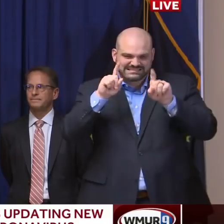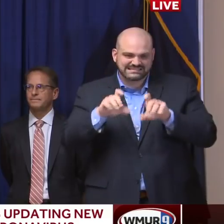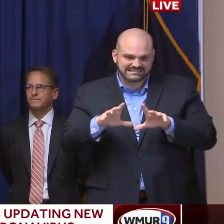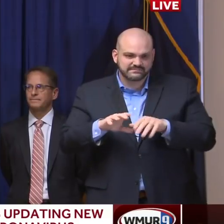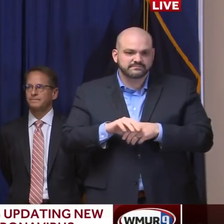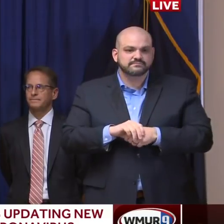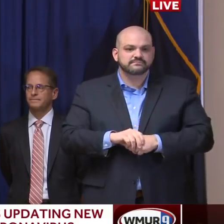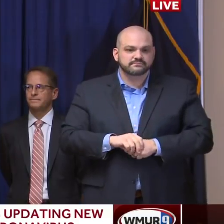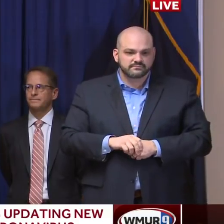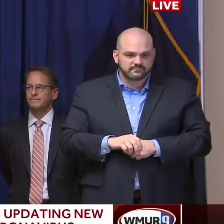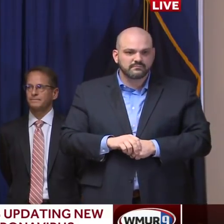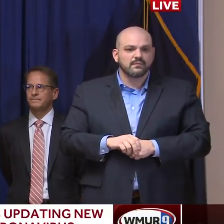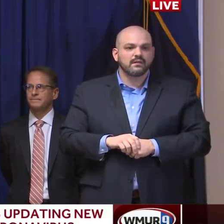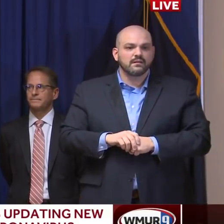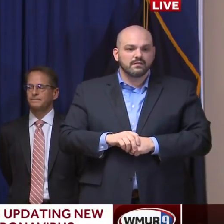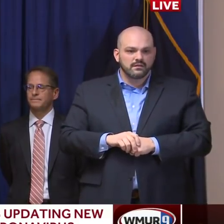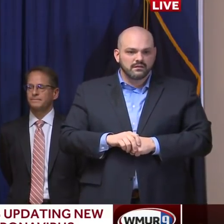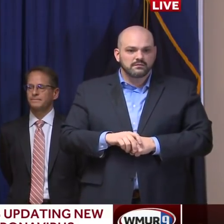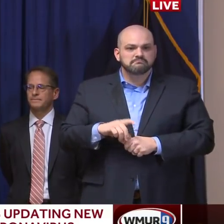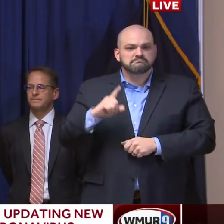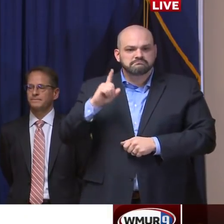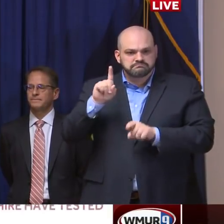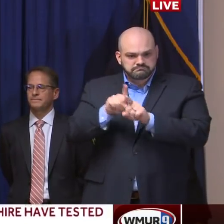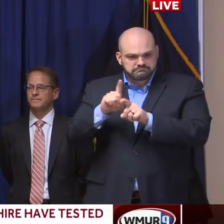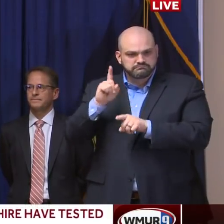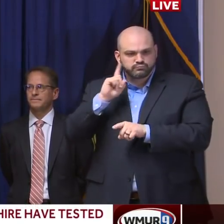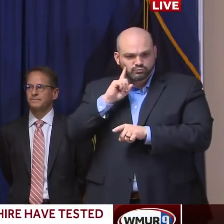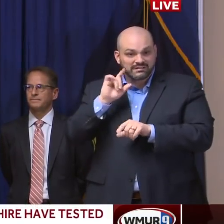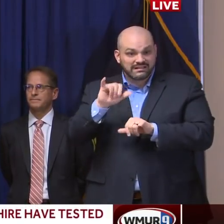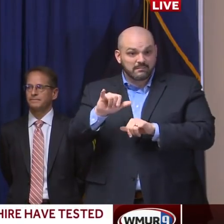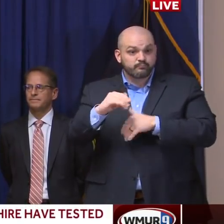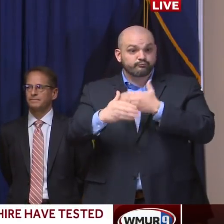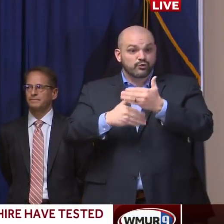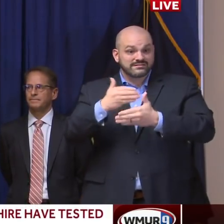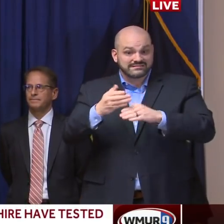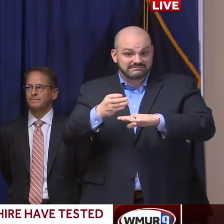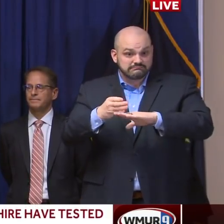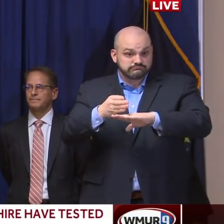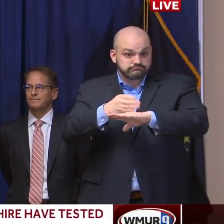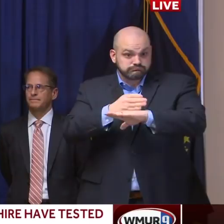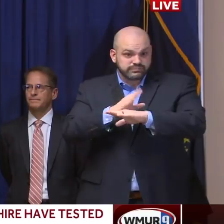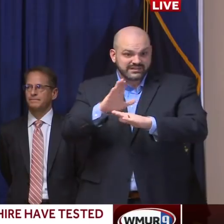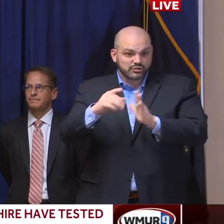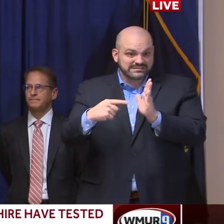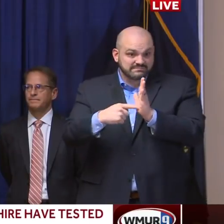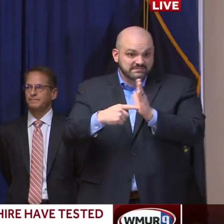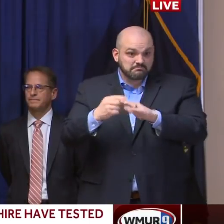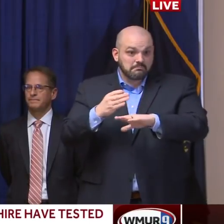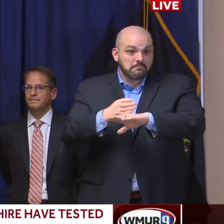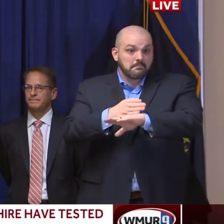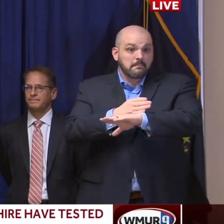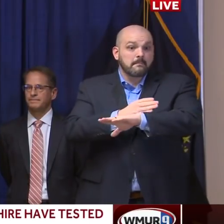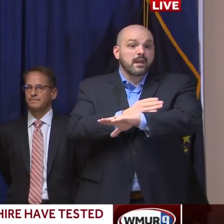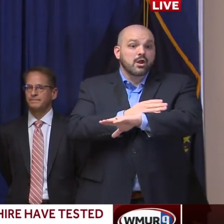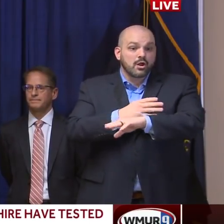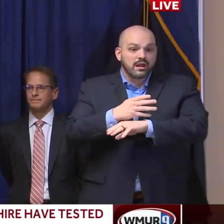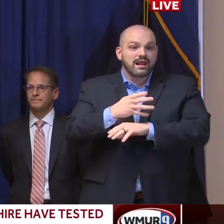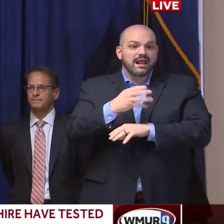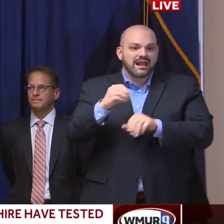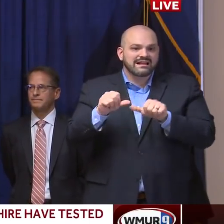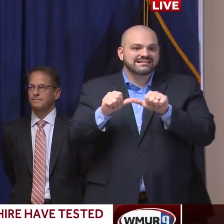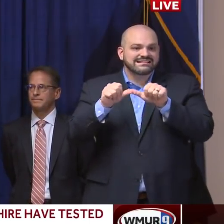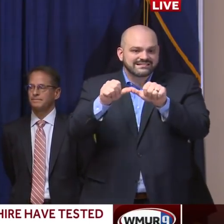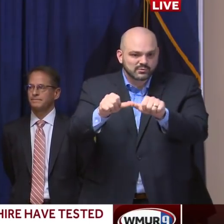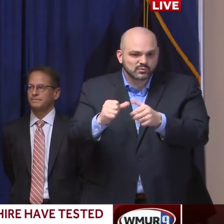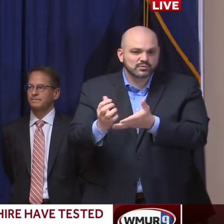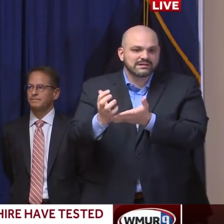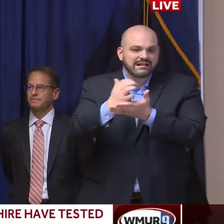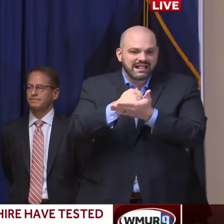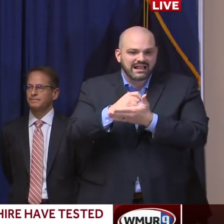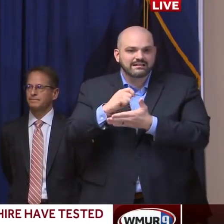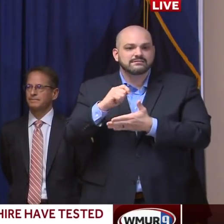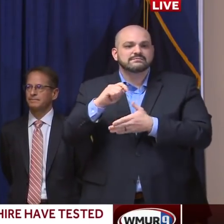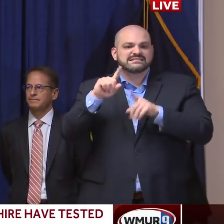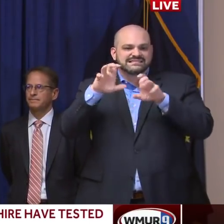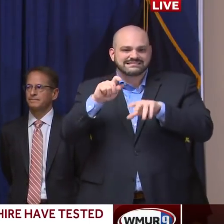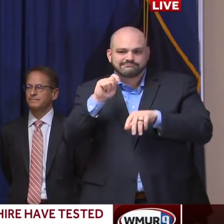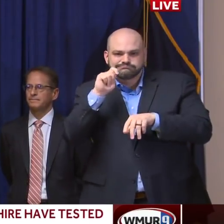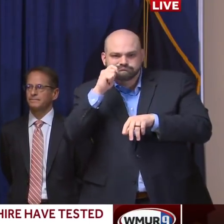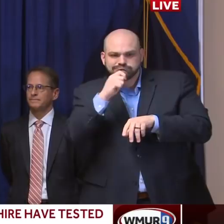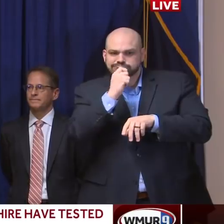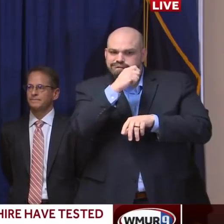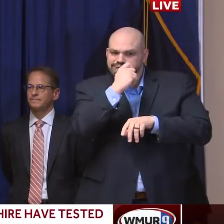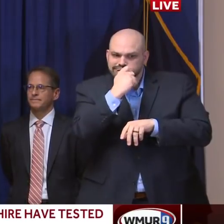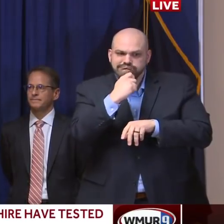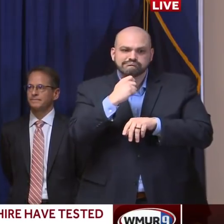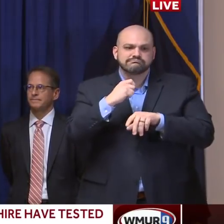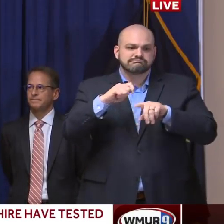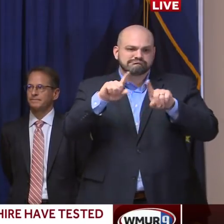WHAT WE HAVE SEEN AND HEARD FROM THE CENTERS FOR DISEASE CONTROL AND PREVENTION AND OTHER STATES IS THAT THIS PROCESS OF ONCE PEOPLE START TO IMPROVE, ONCE THEIR SYMPTOMS GET BETTER, AND